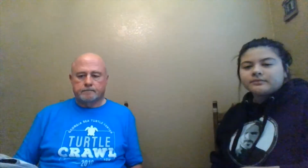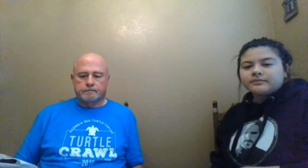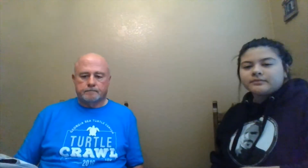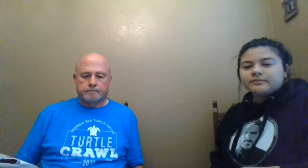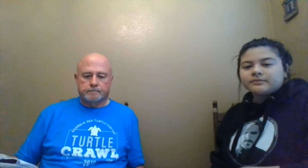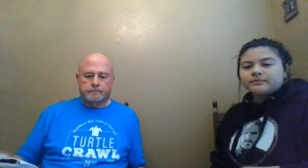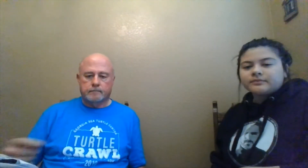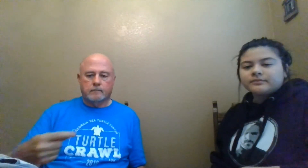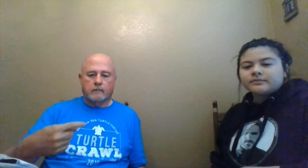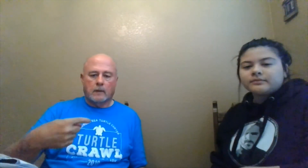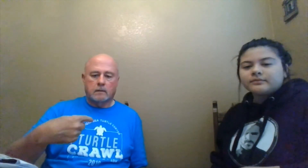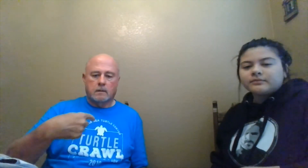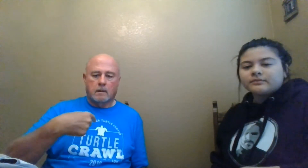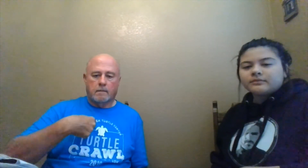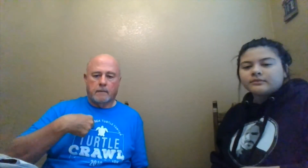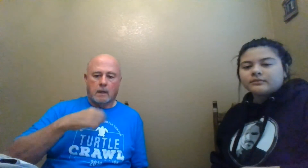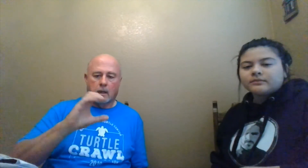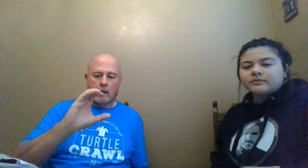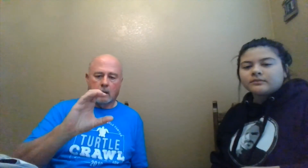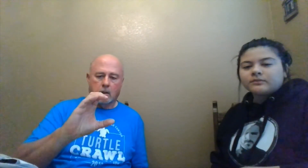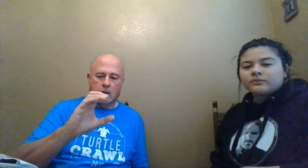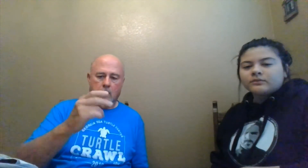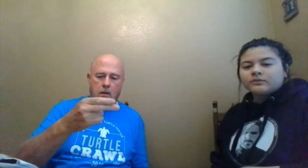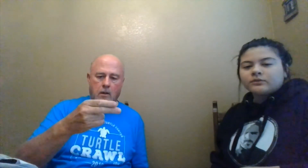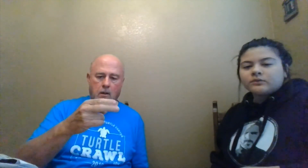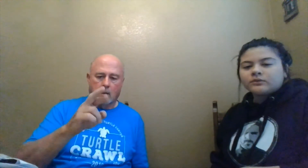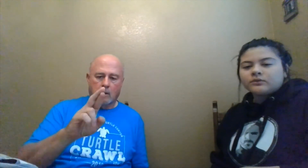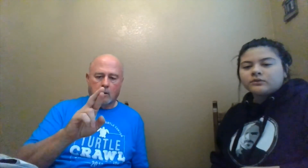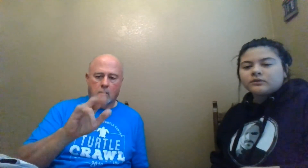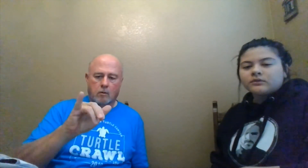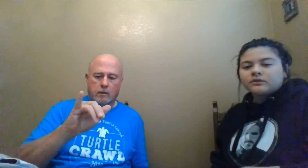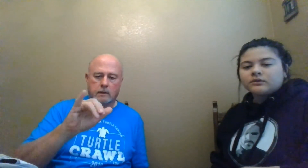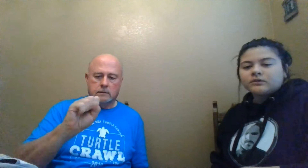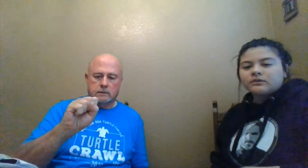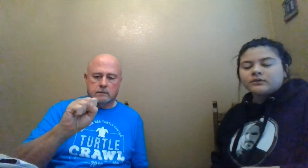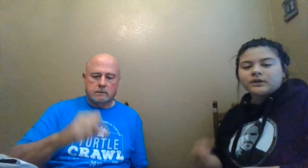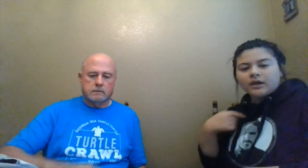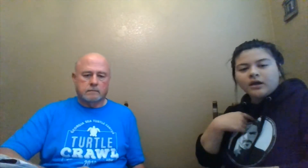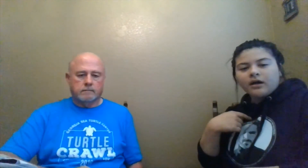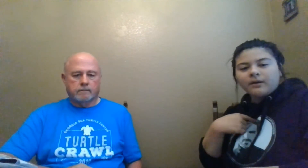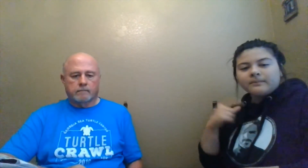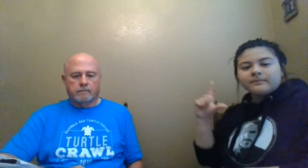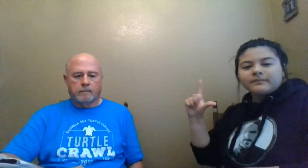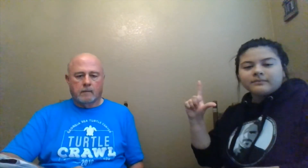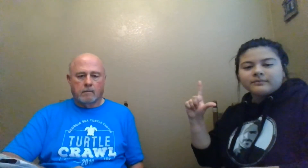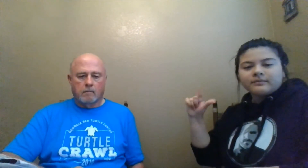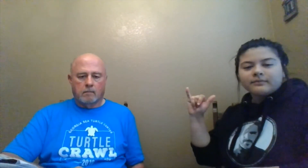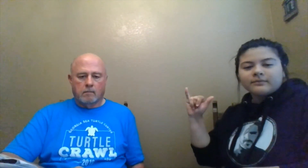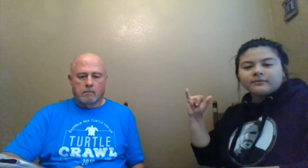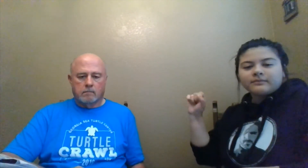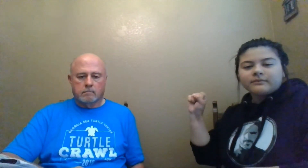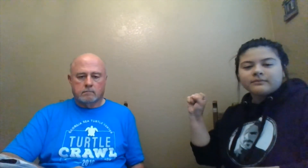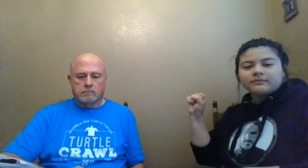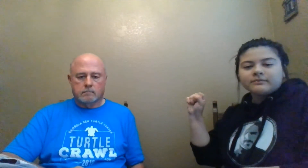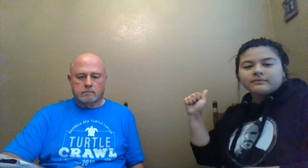I am Chris I am Lisa